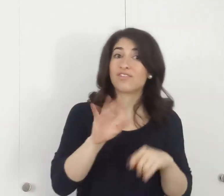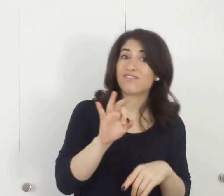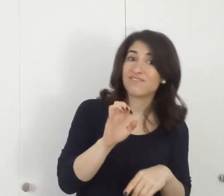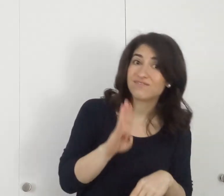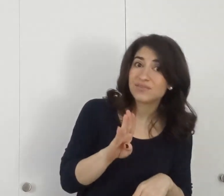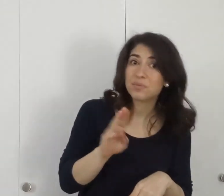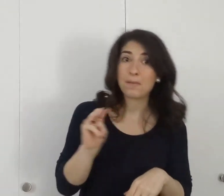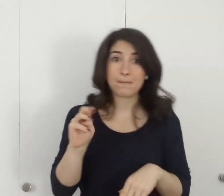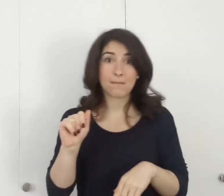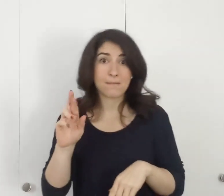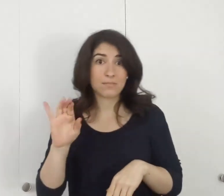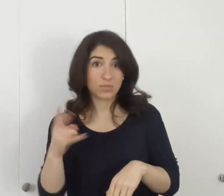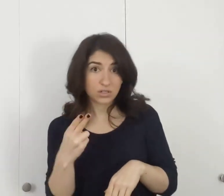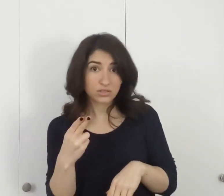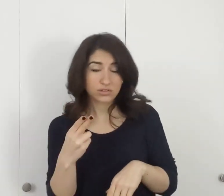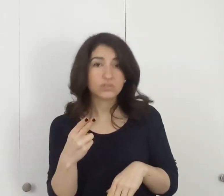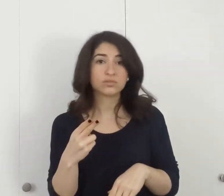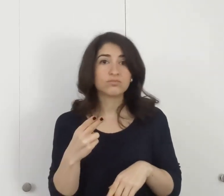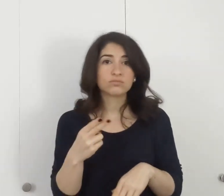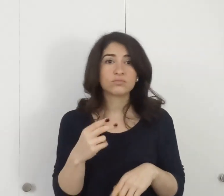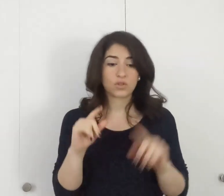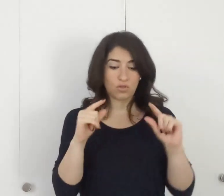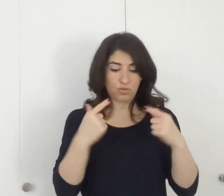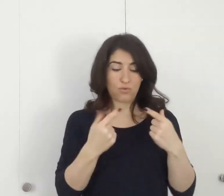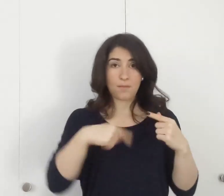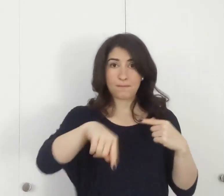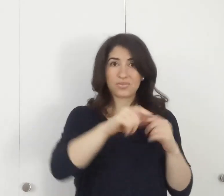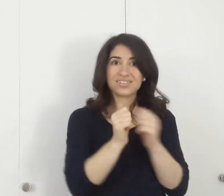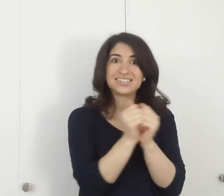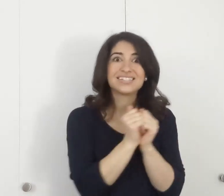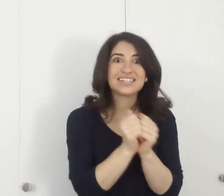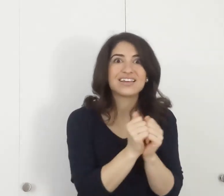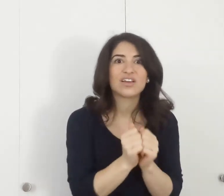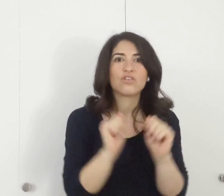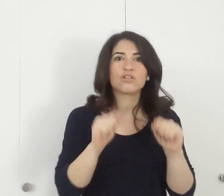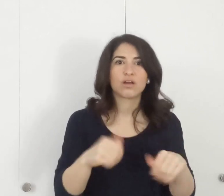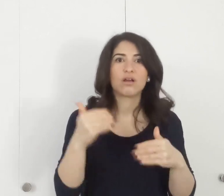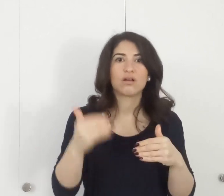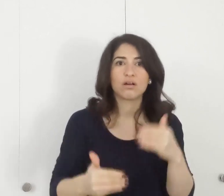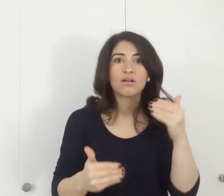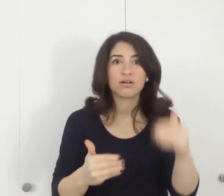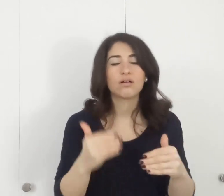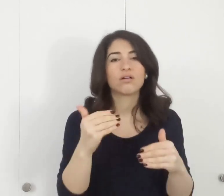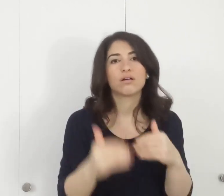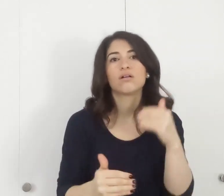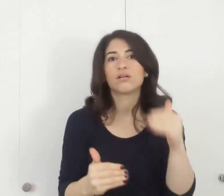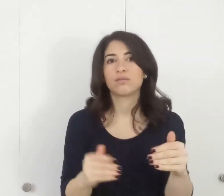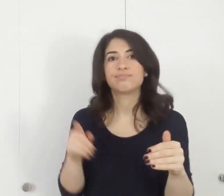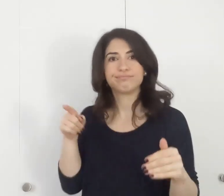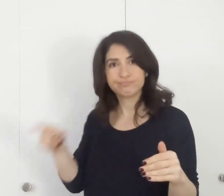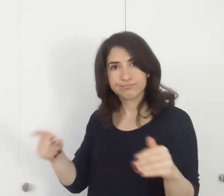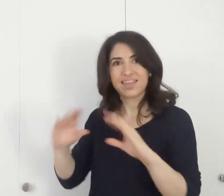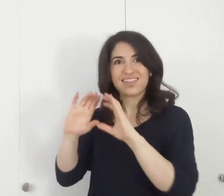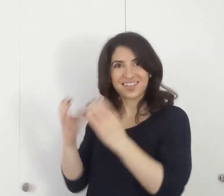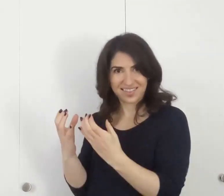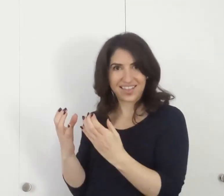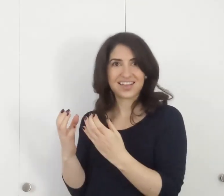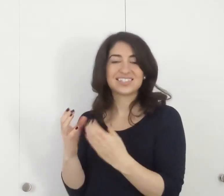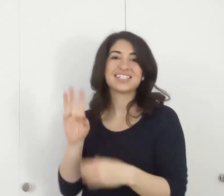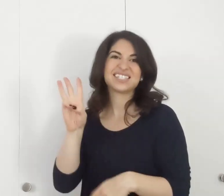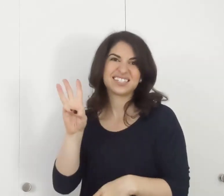So during February and March, the group will together proceed through the class.